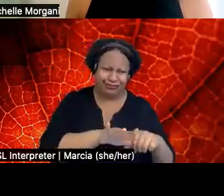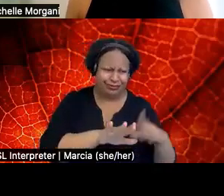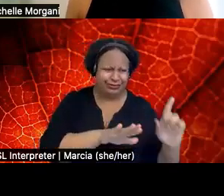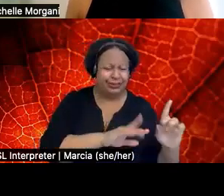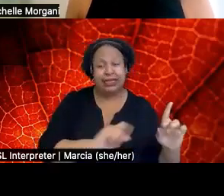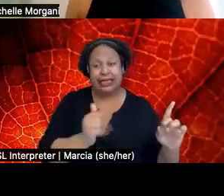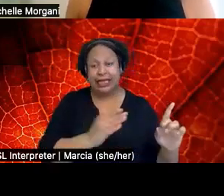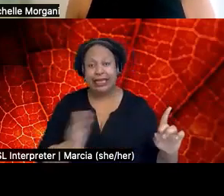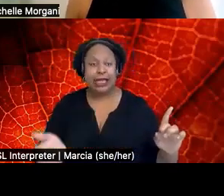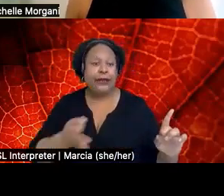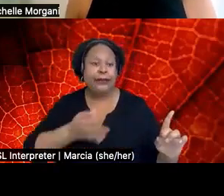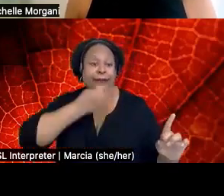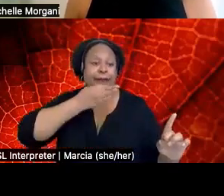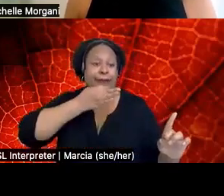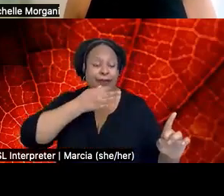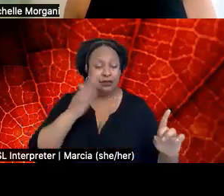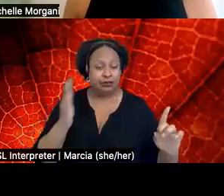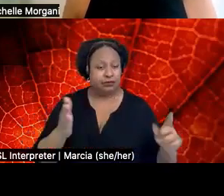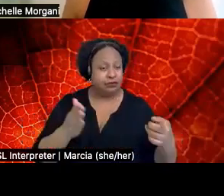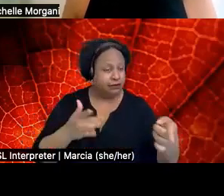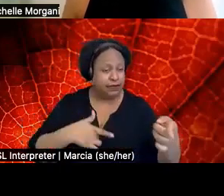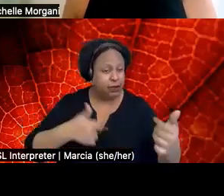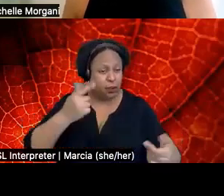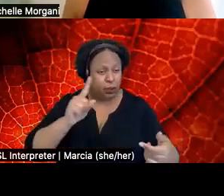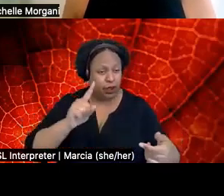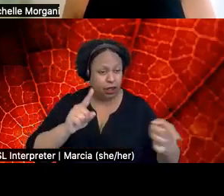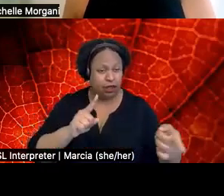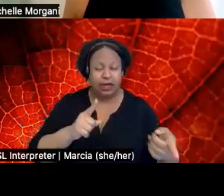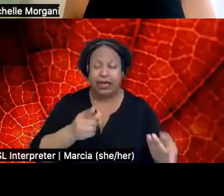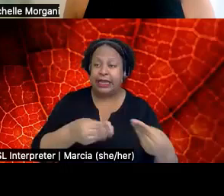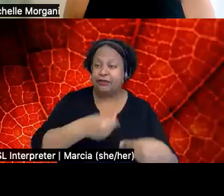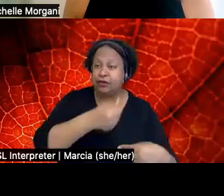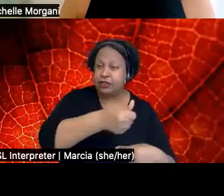is you couldn't be better at it. 156:29Sonya gives herself a performance score of three.